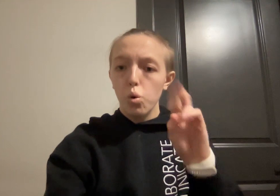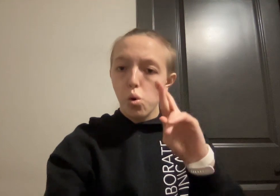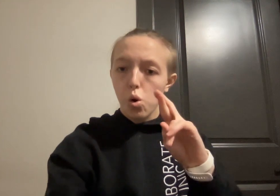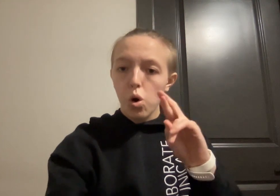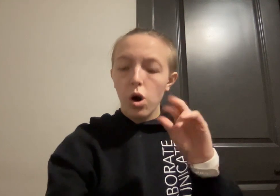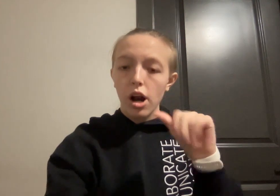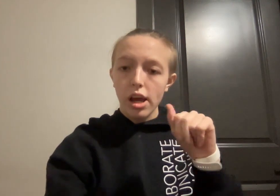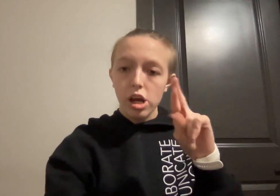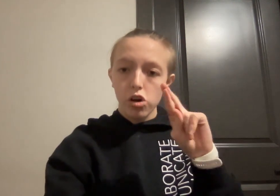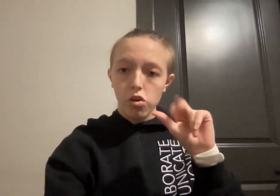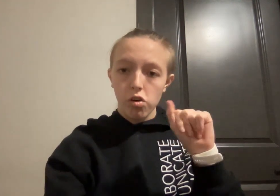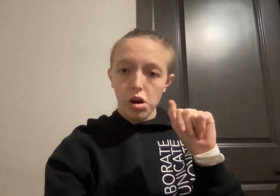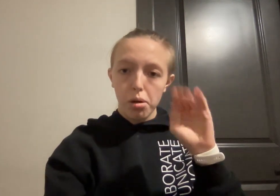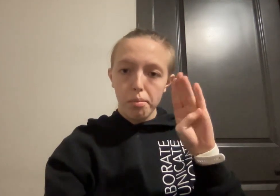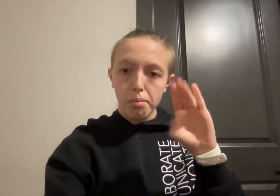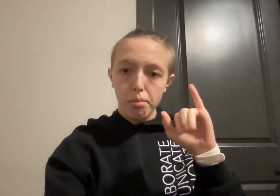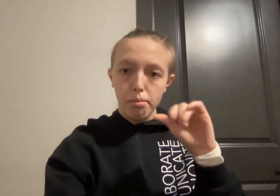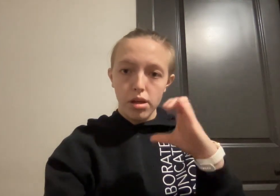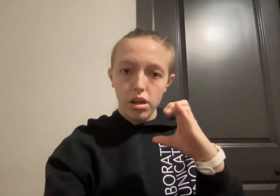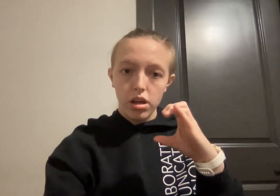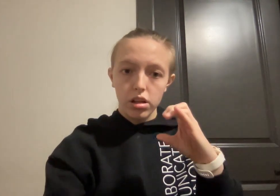or Arabic